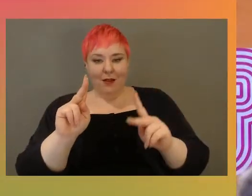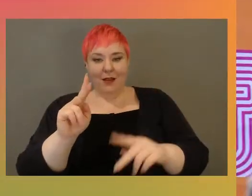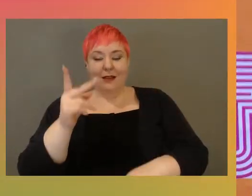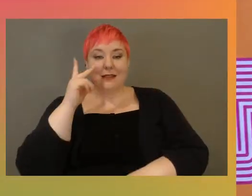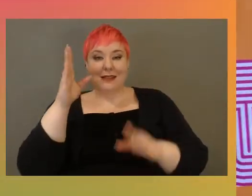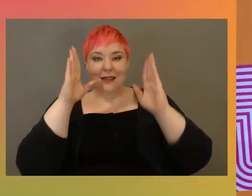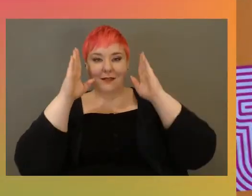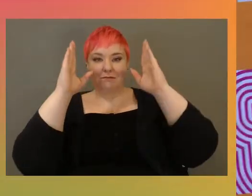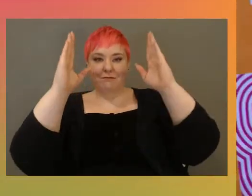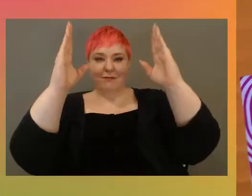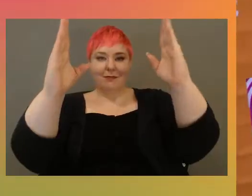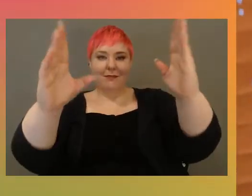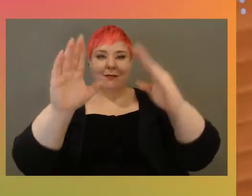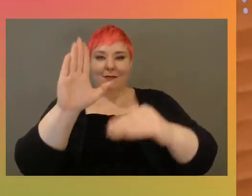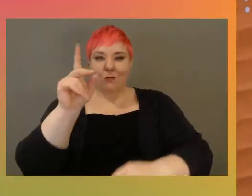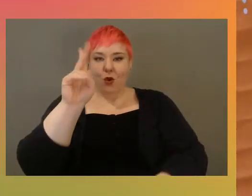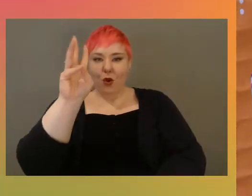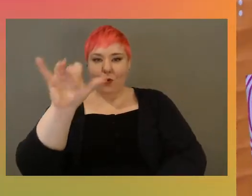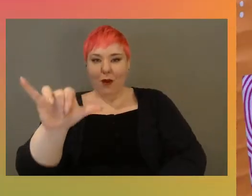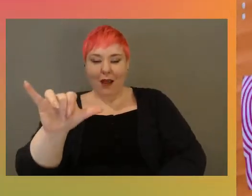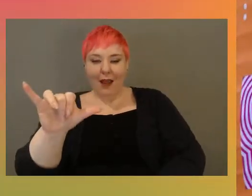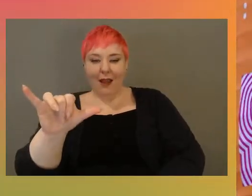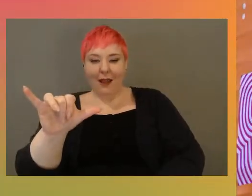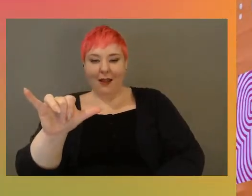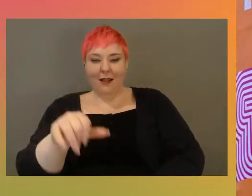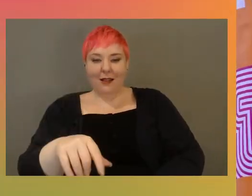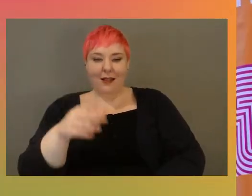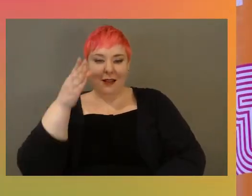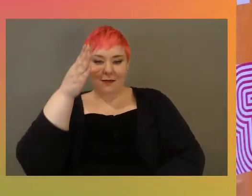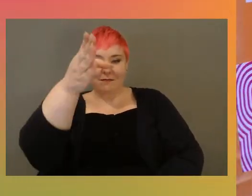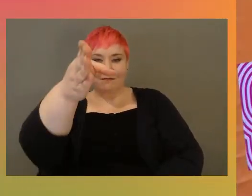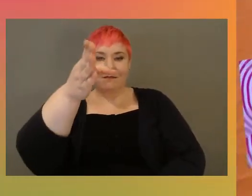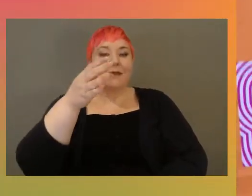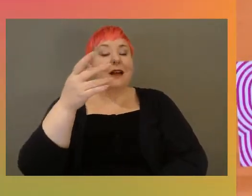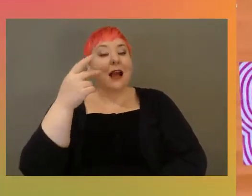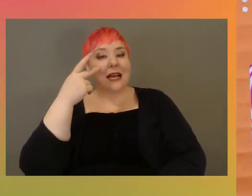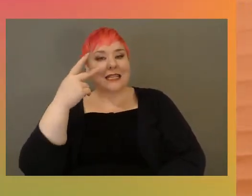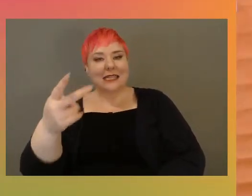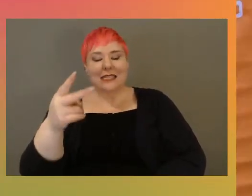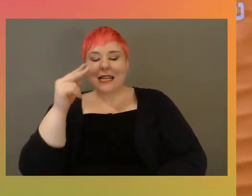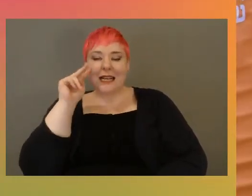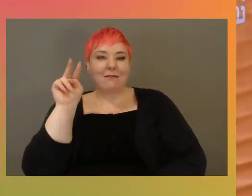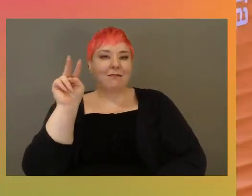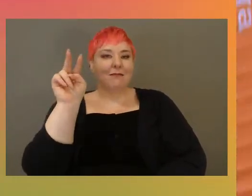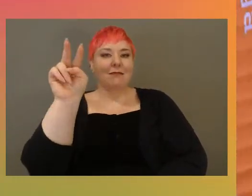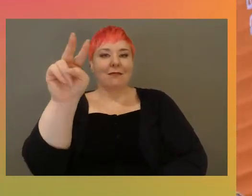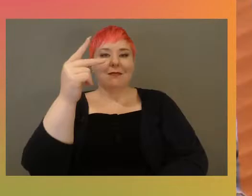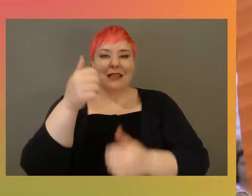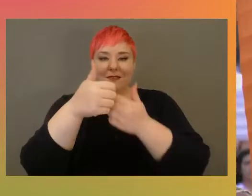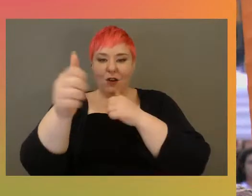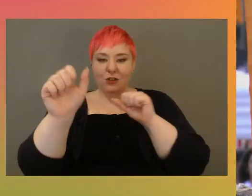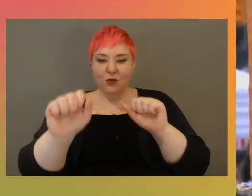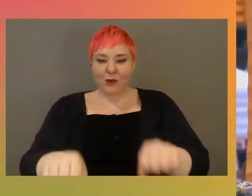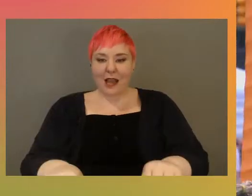INTO THE FIELD.